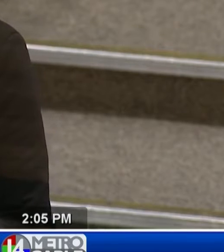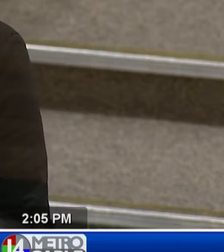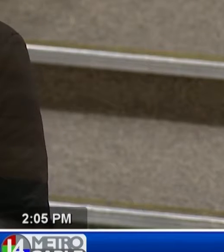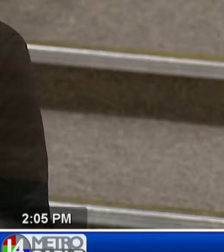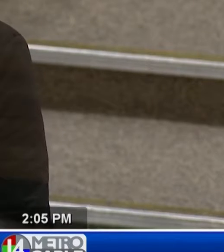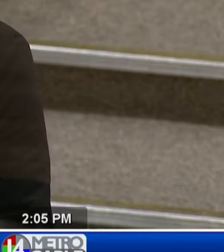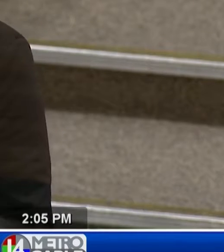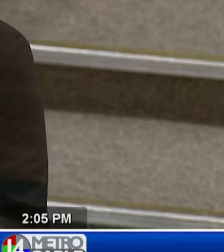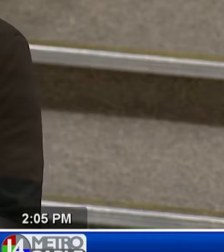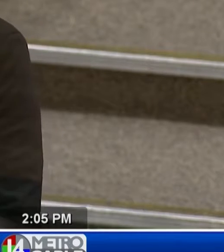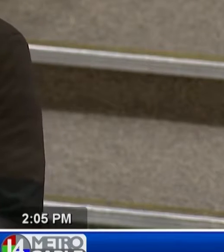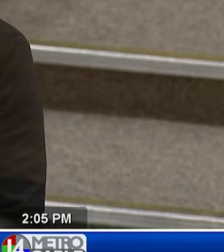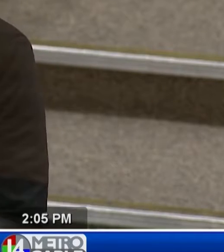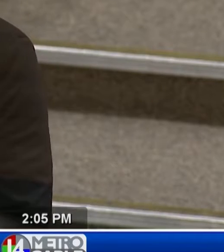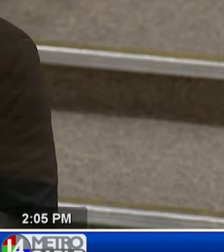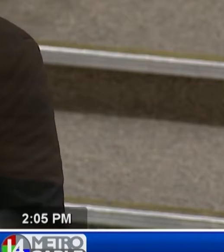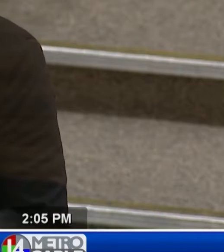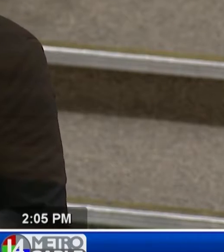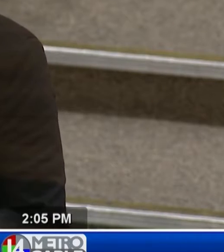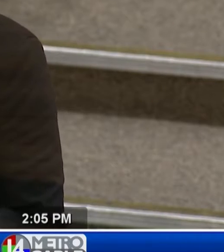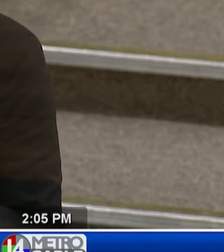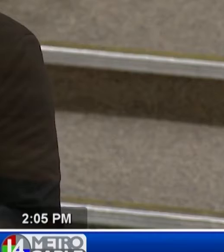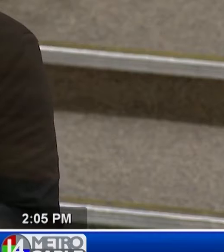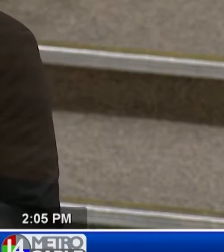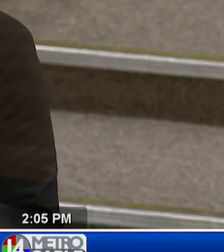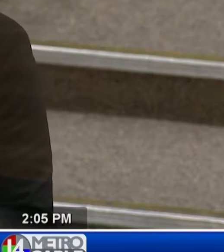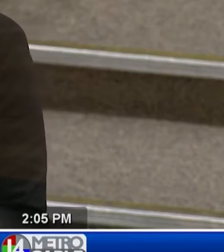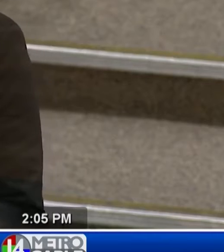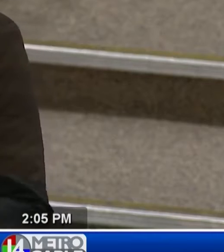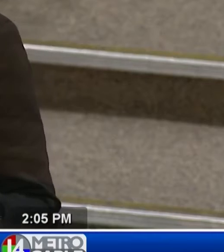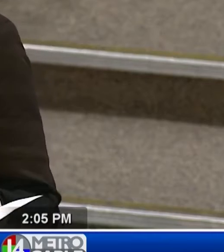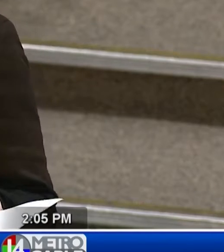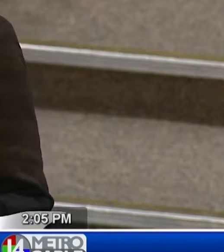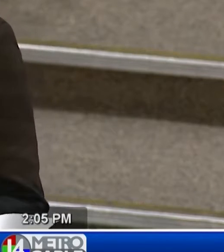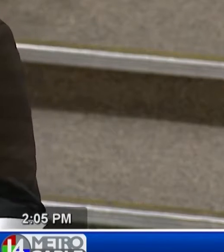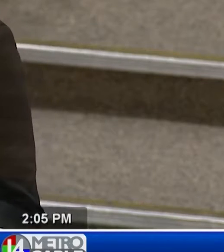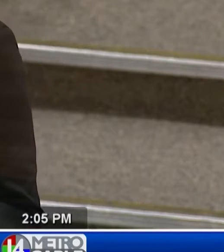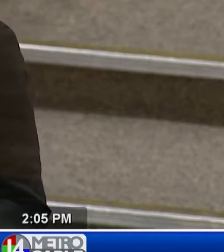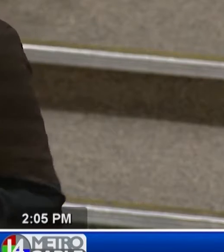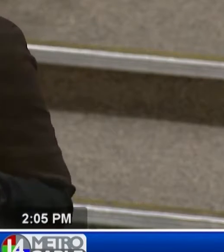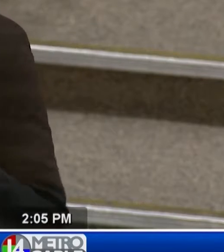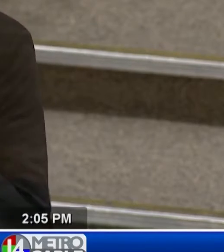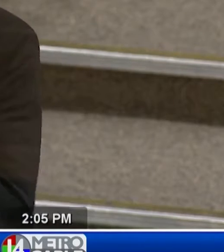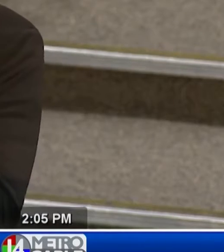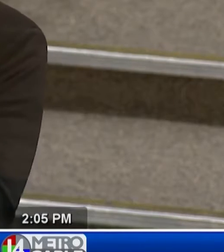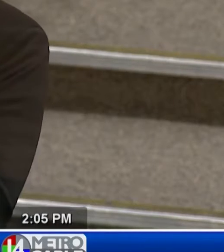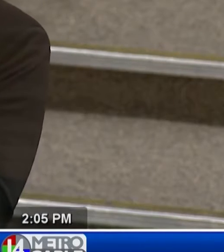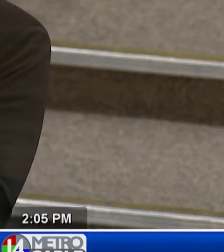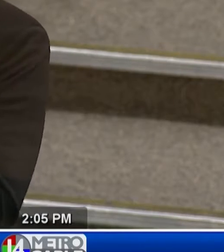as well as the online and paper mapping tools . The public took up the challenge of redistricting by submitting several